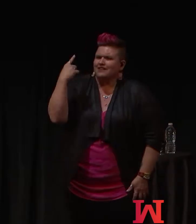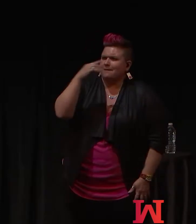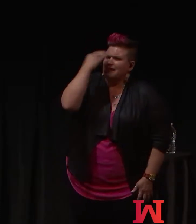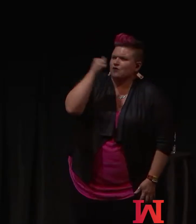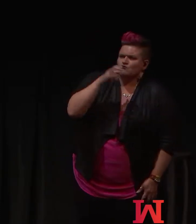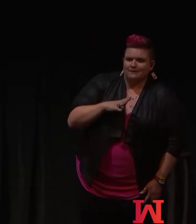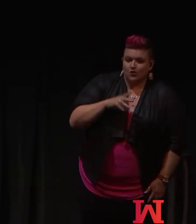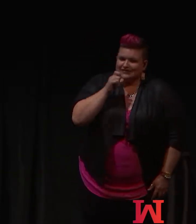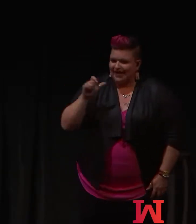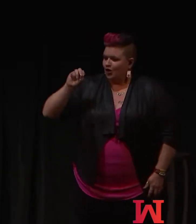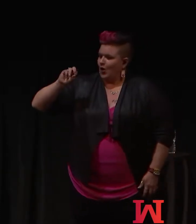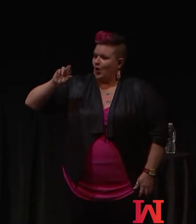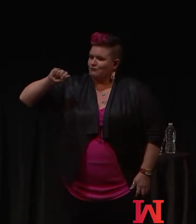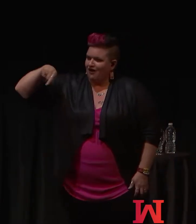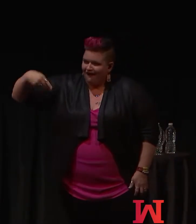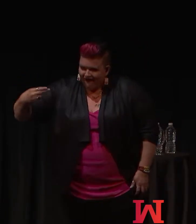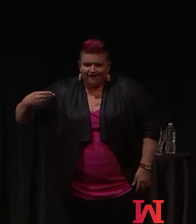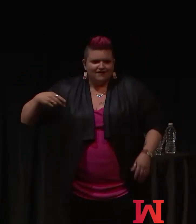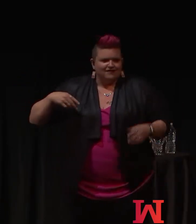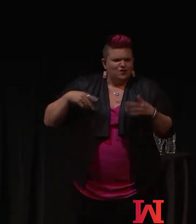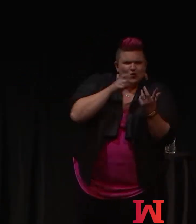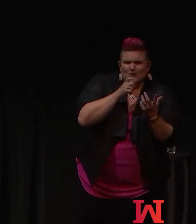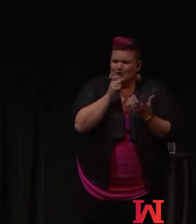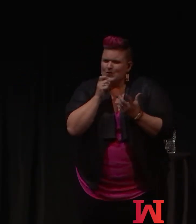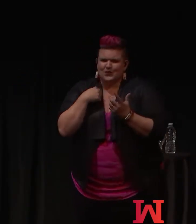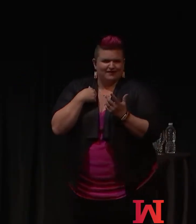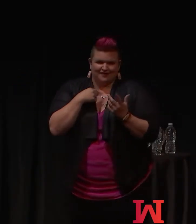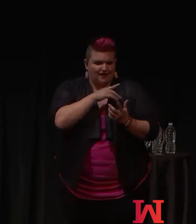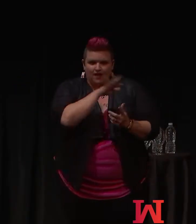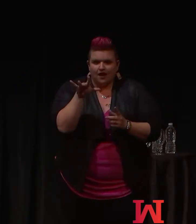who wasn't Oprah, I found her and I reveled in studying